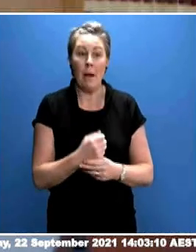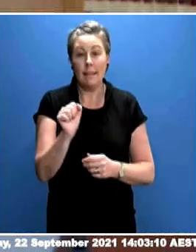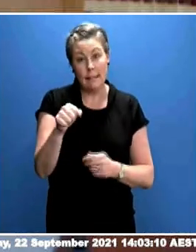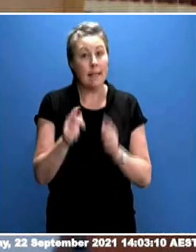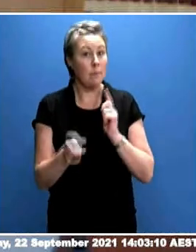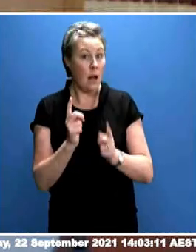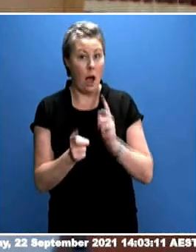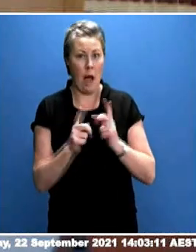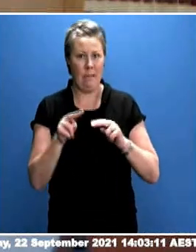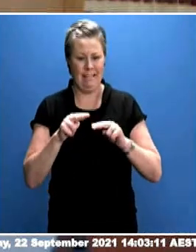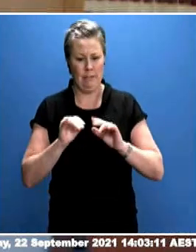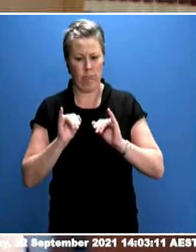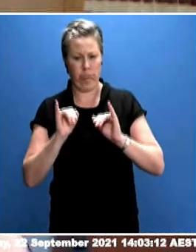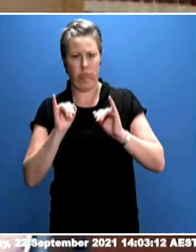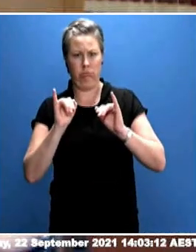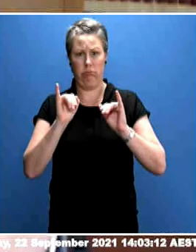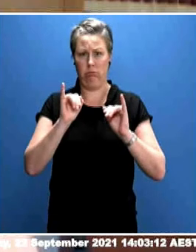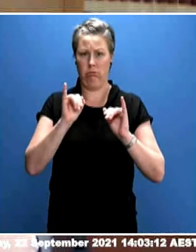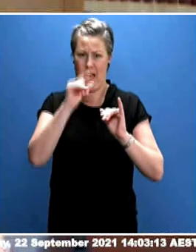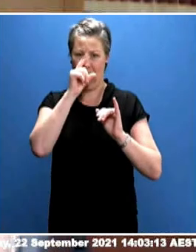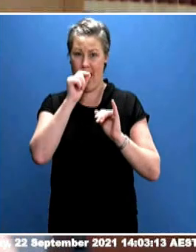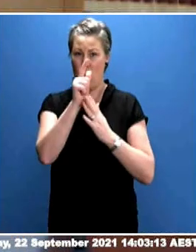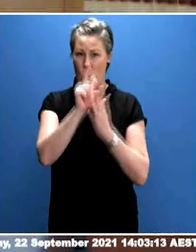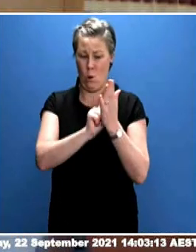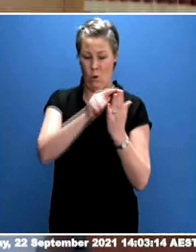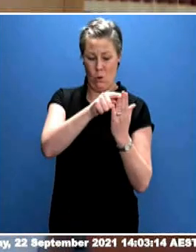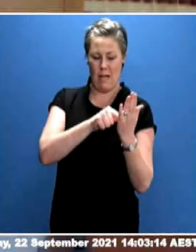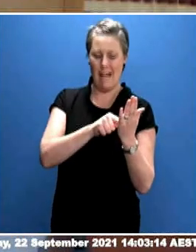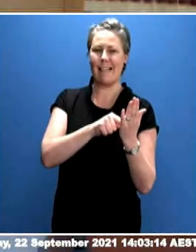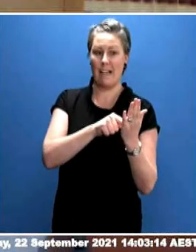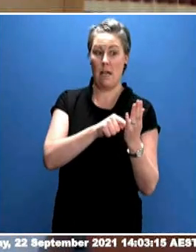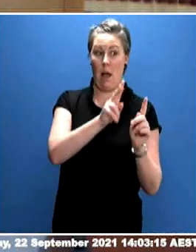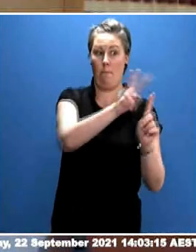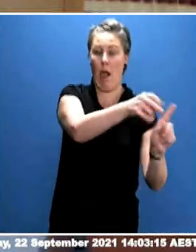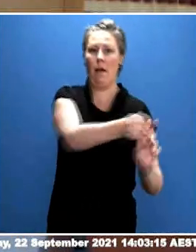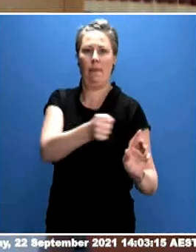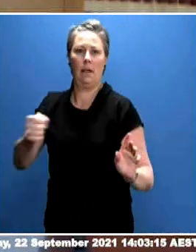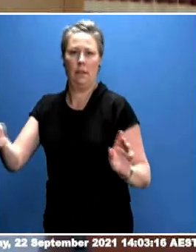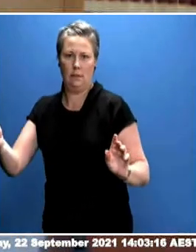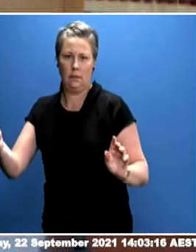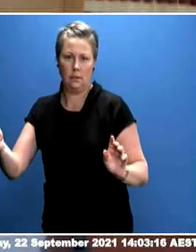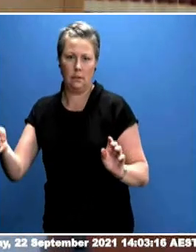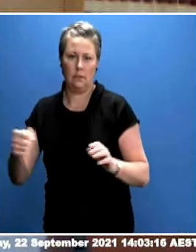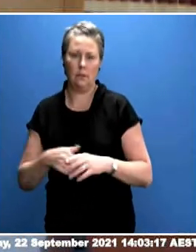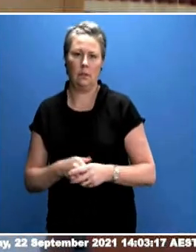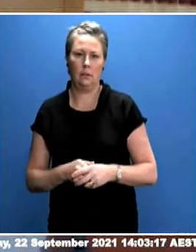meet the legislative threshold and there's already a process in place that a child is going to be placed on an interim order.